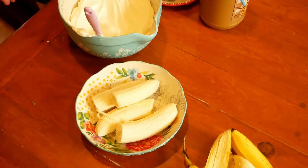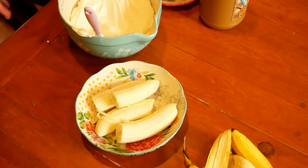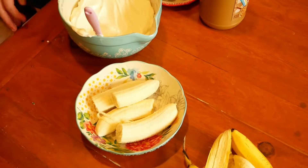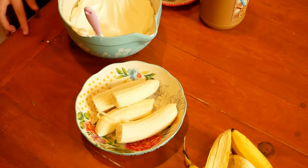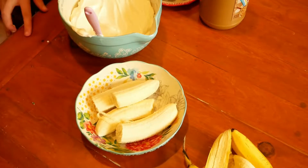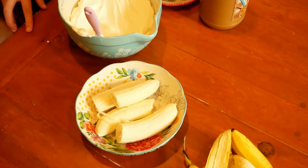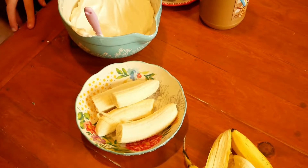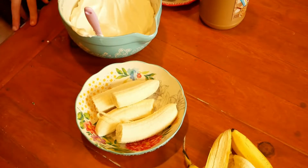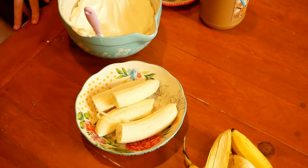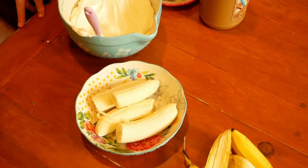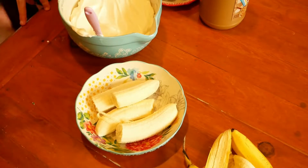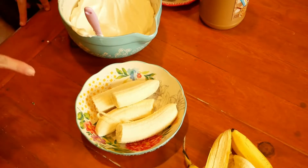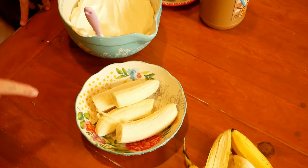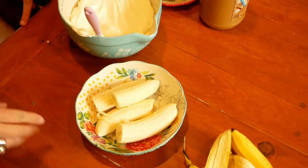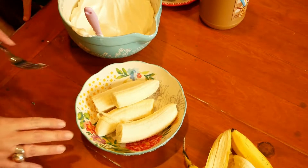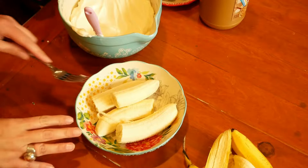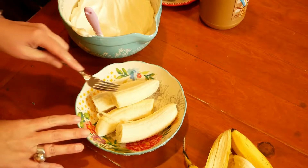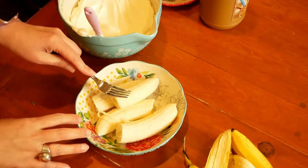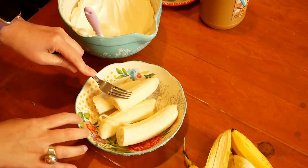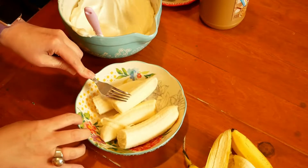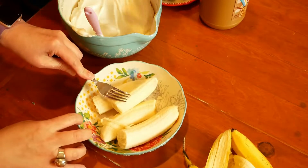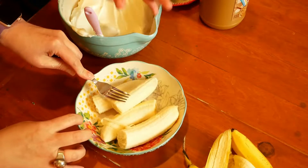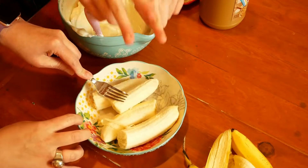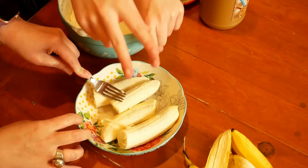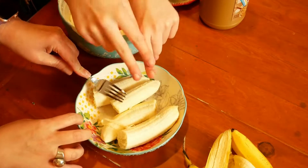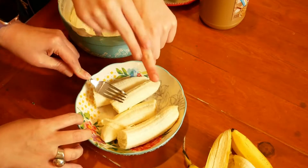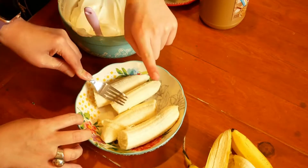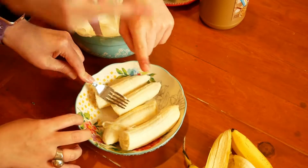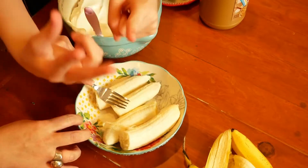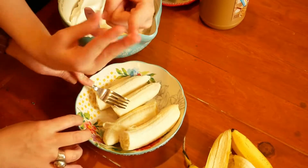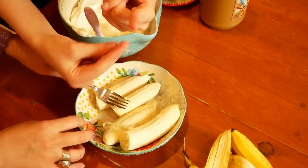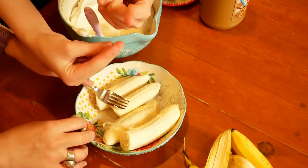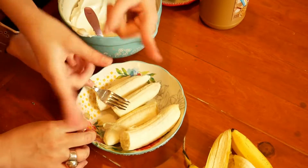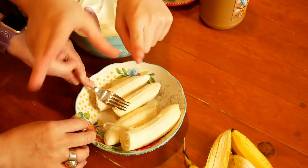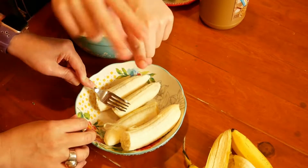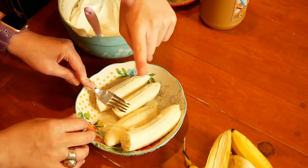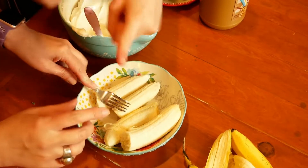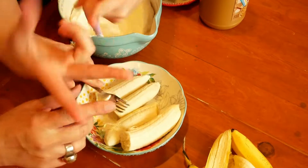sign for a banana in case you wanted to learn and here it is it's just like your point like